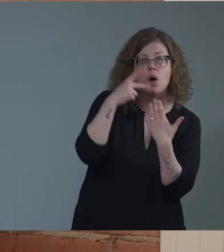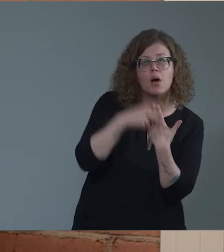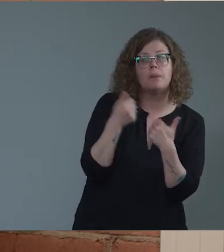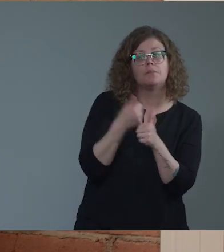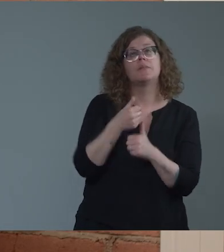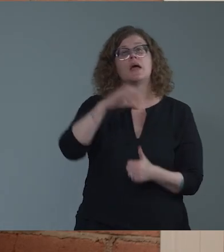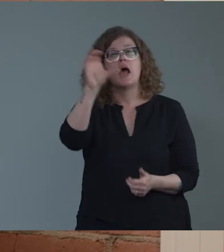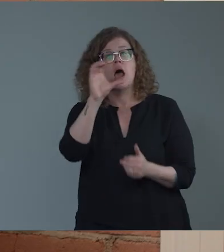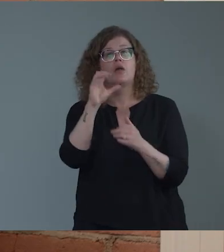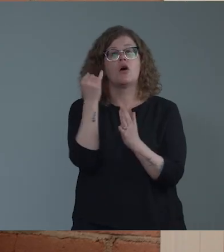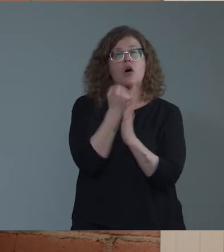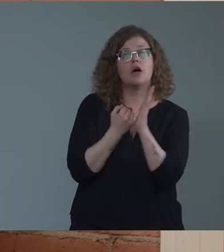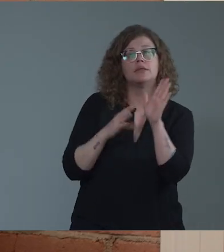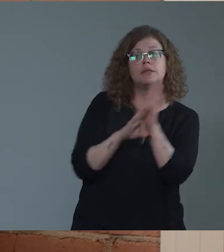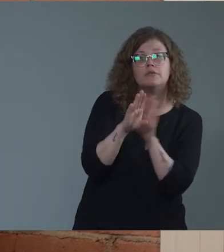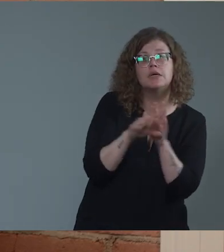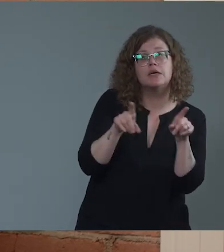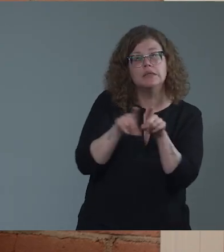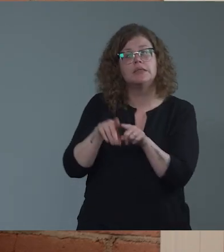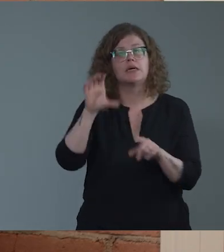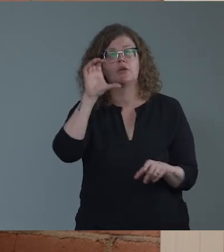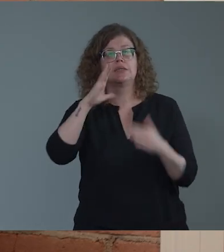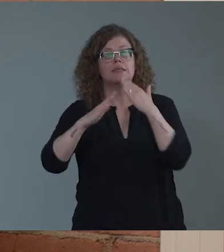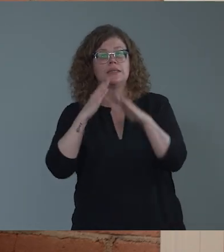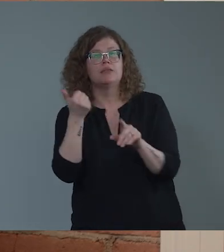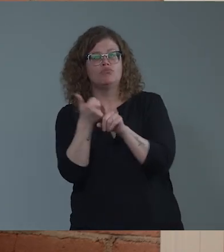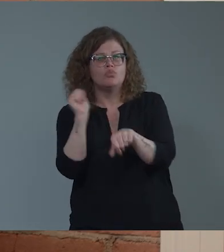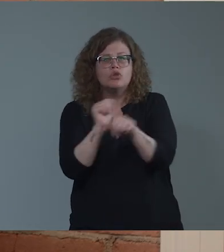We want to make sure that communities and artists are prepared to contribute